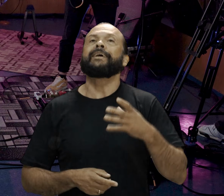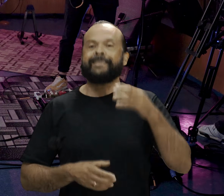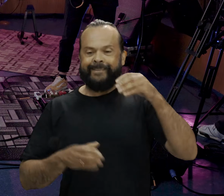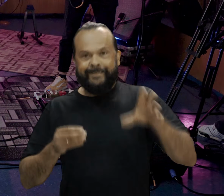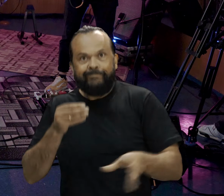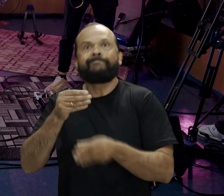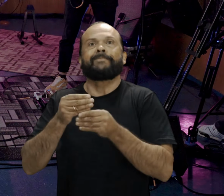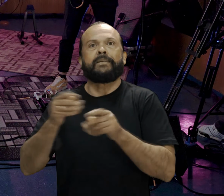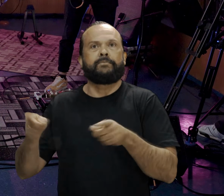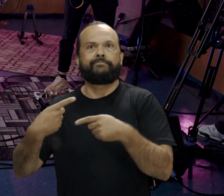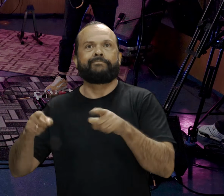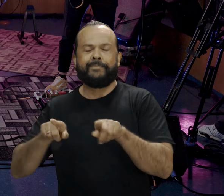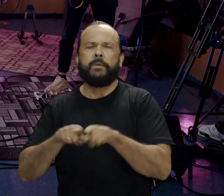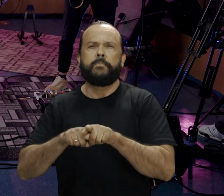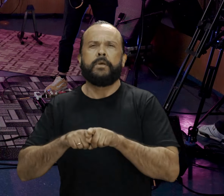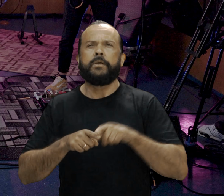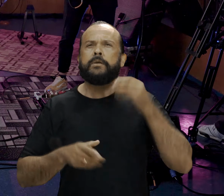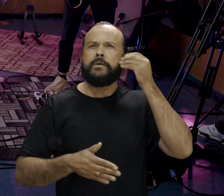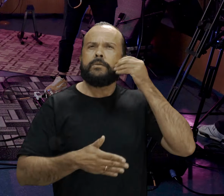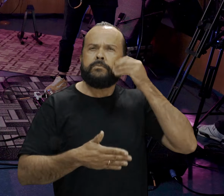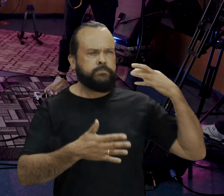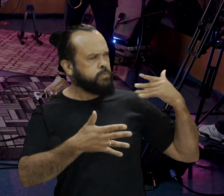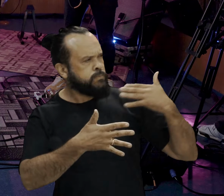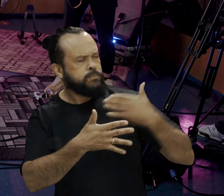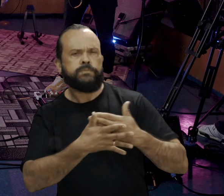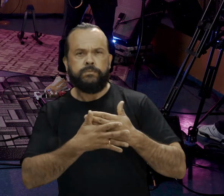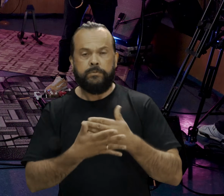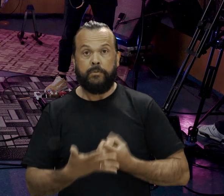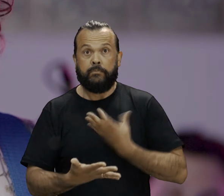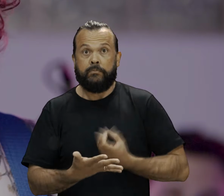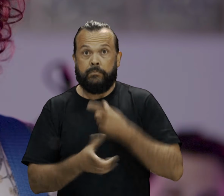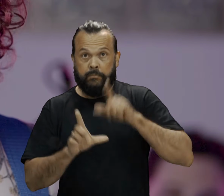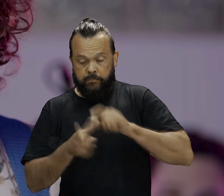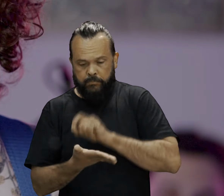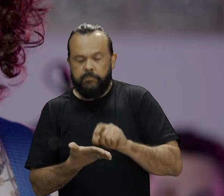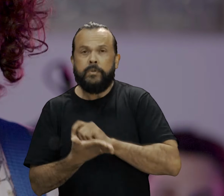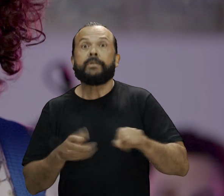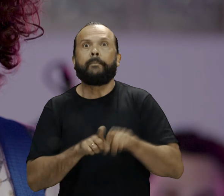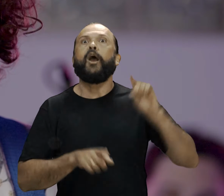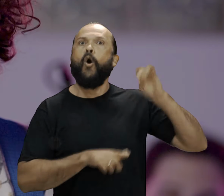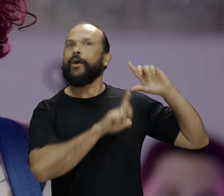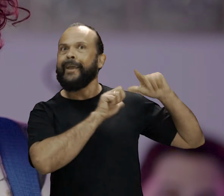So we bring a lot of that Classic Rock, a lot of these influences from the early 2000s, and we also bring a lot of this Indie,